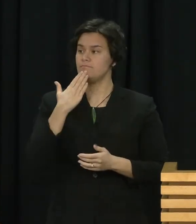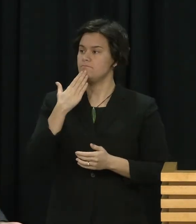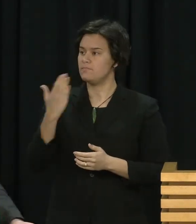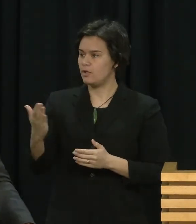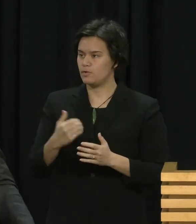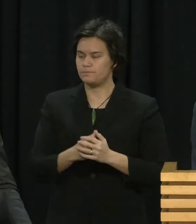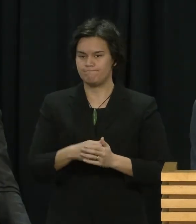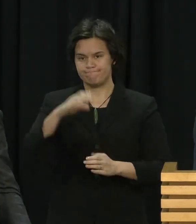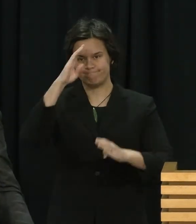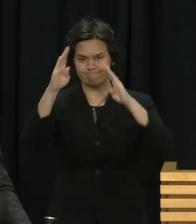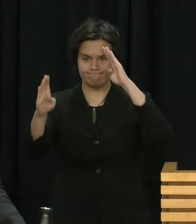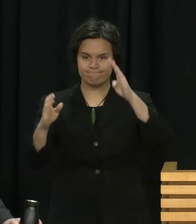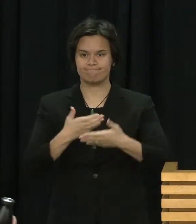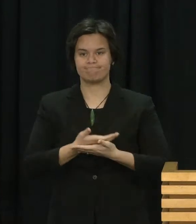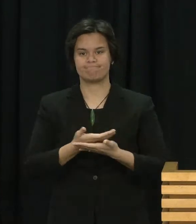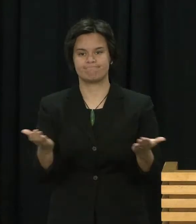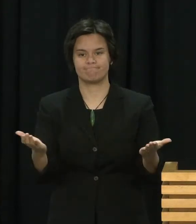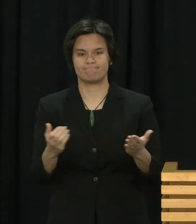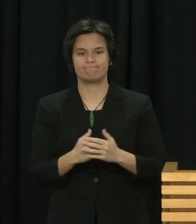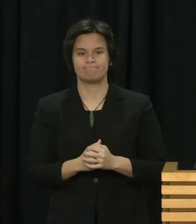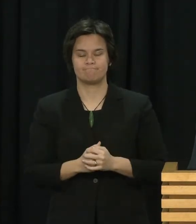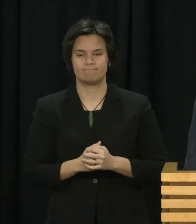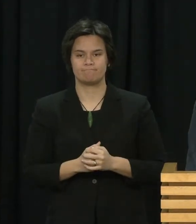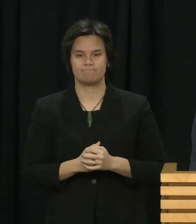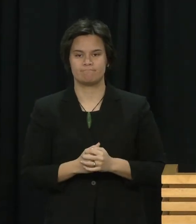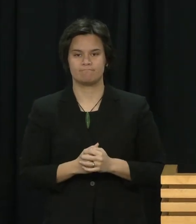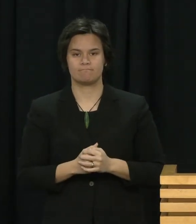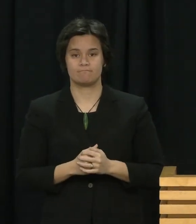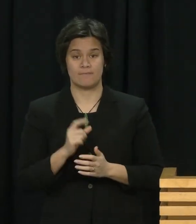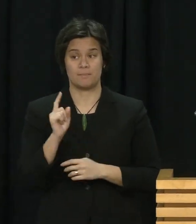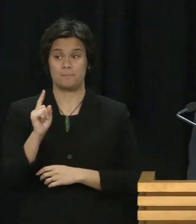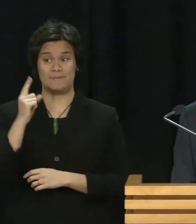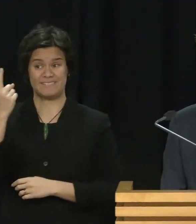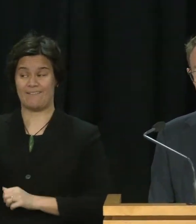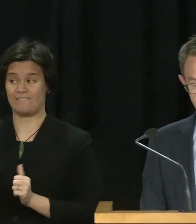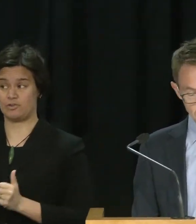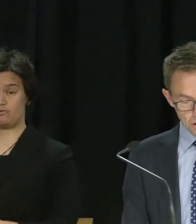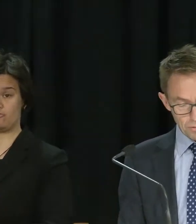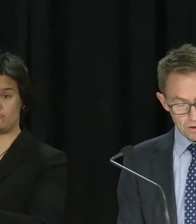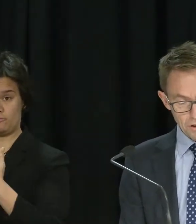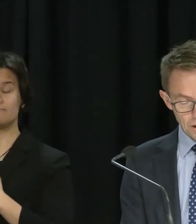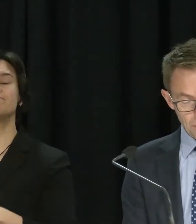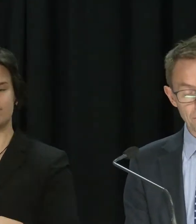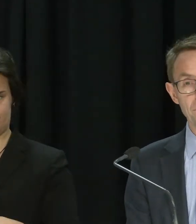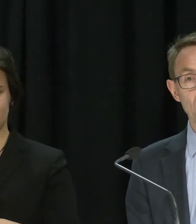Bloomfield, for a further detail, and then we'll open for questions.